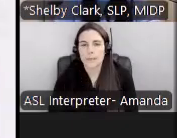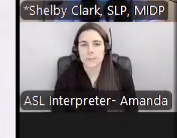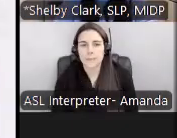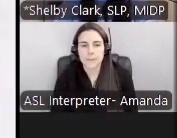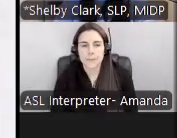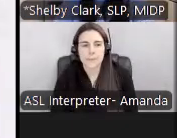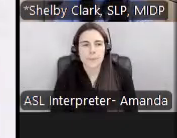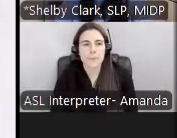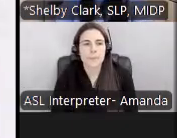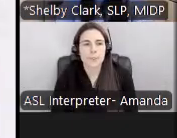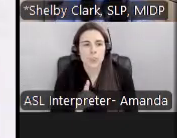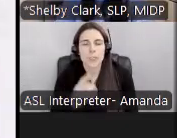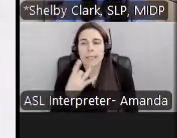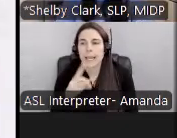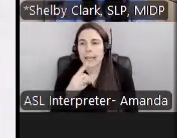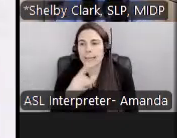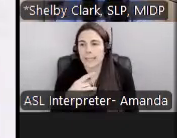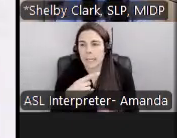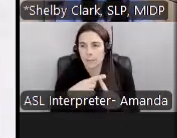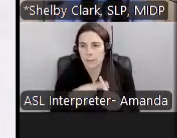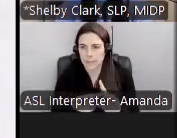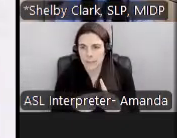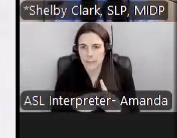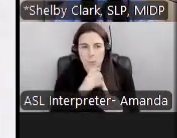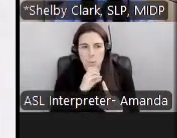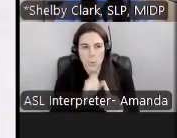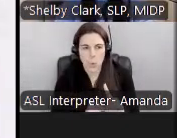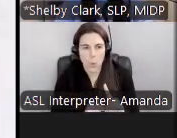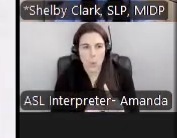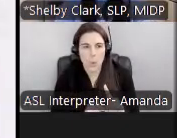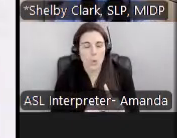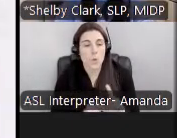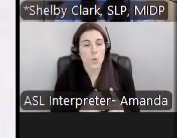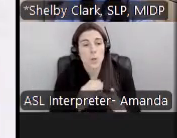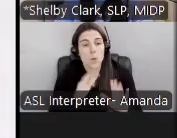She's 18 months old, great social communication, jargon,